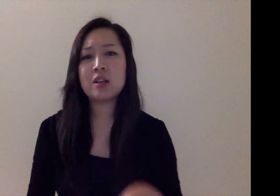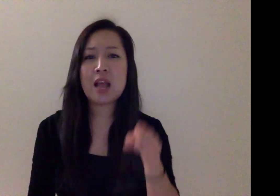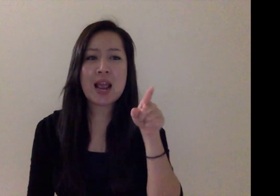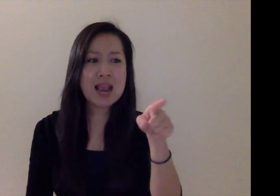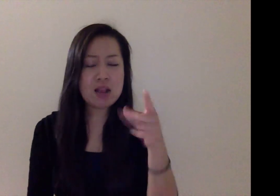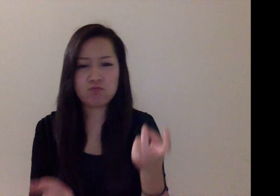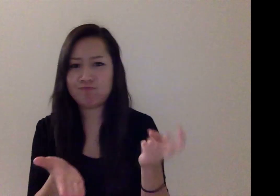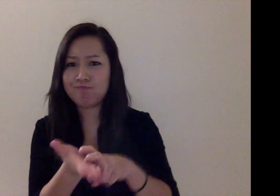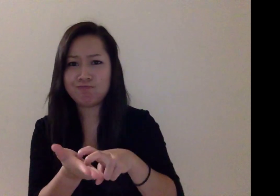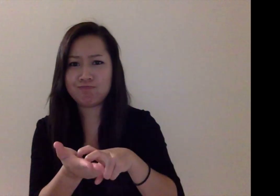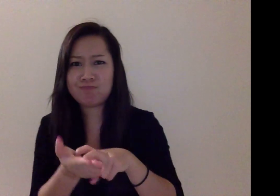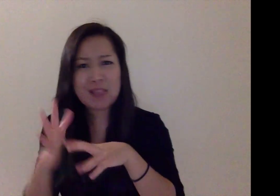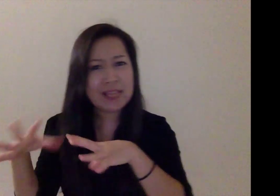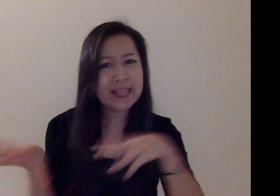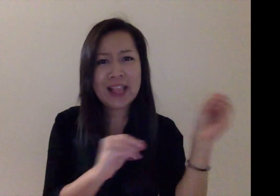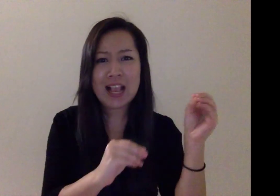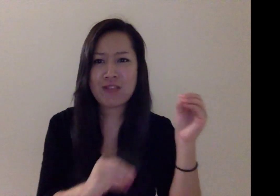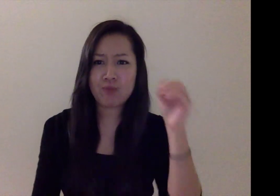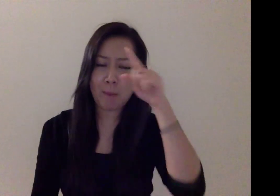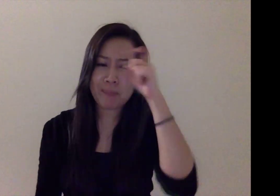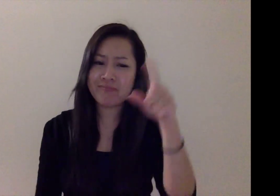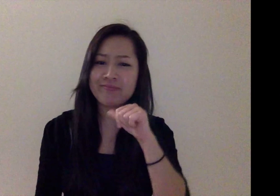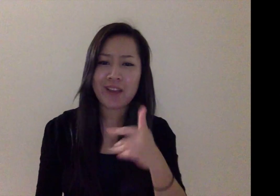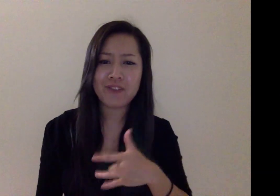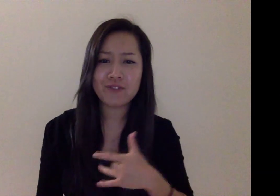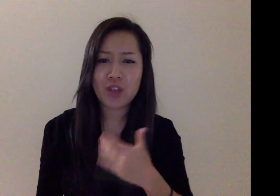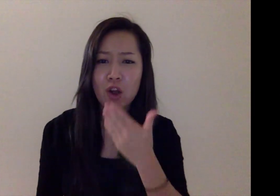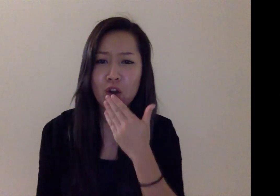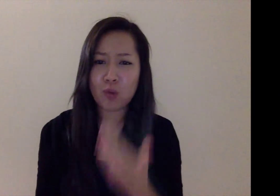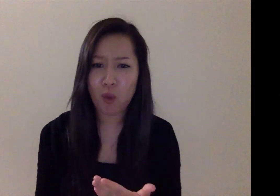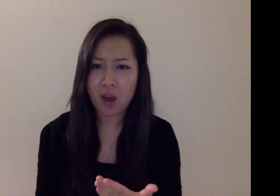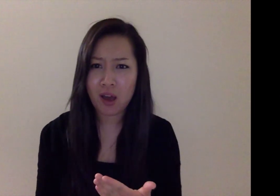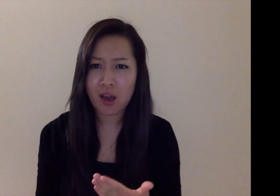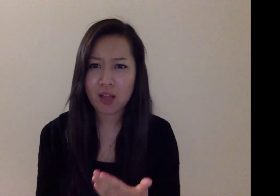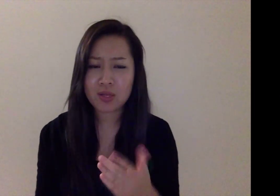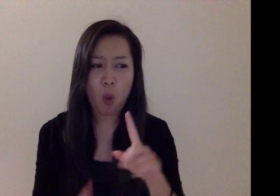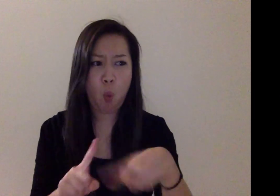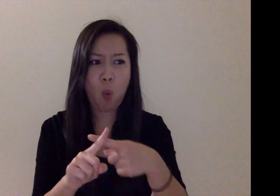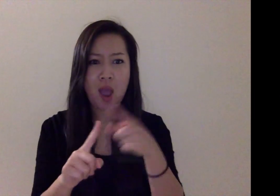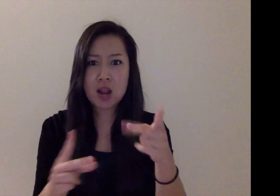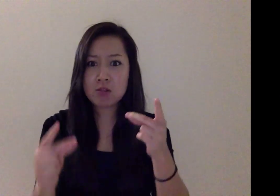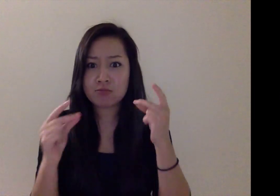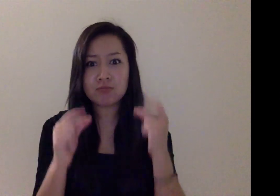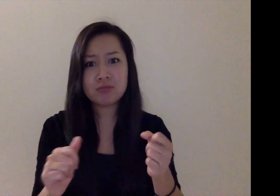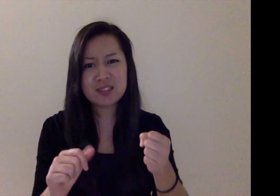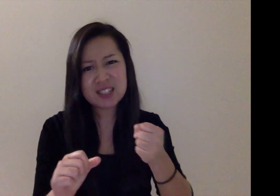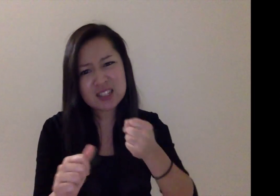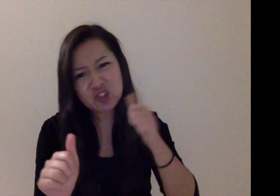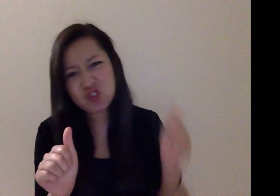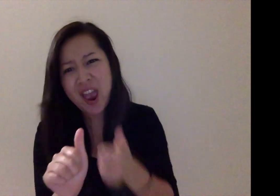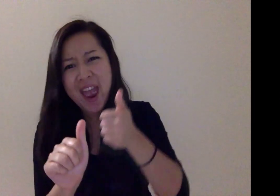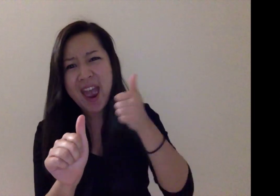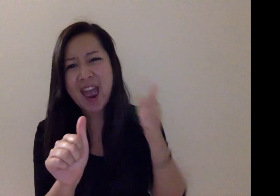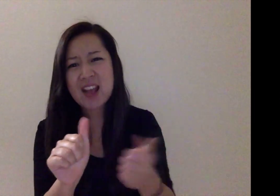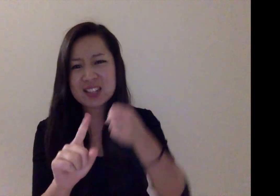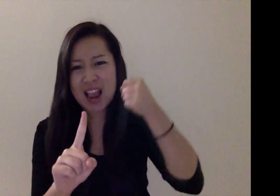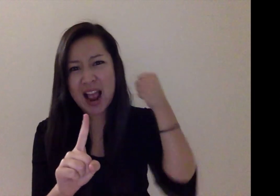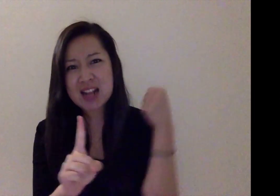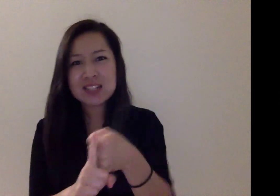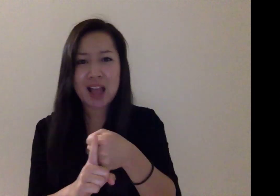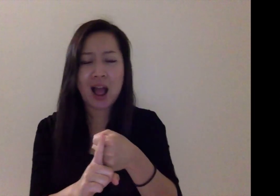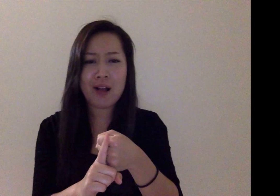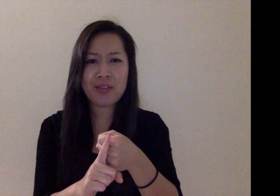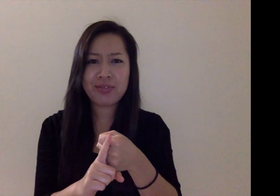He got up to leave because he wasn’t feeling well when he was suddenly chased and attacked.